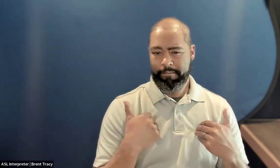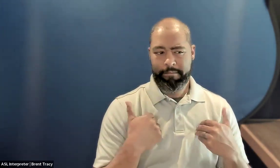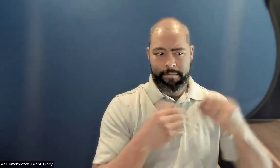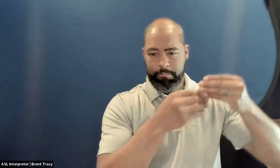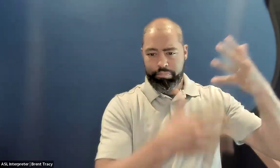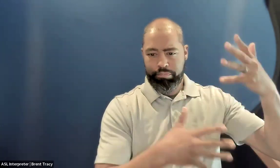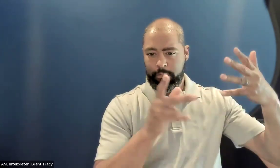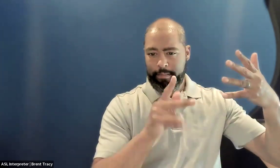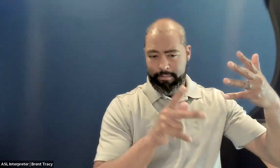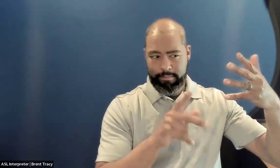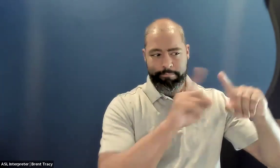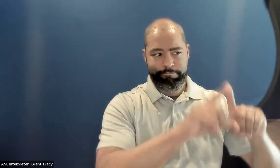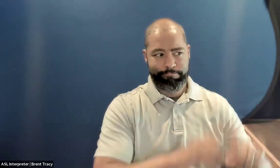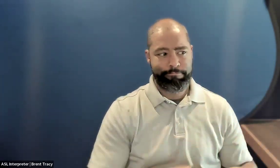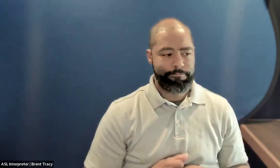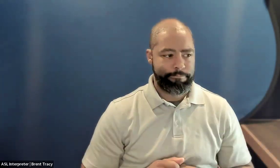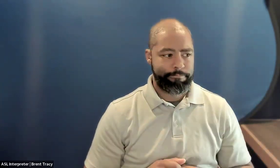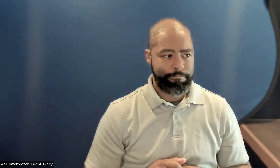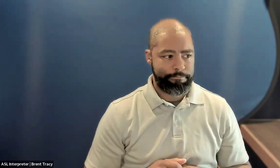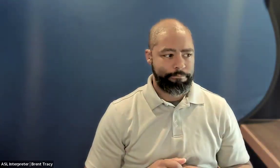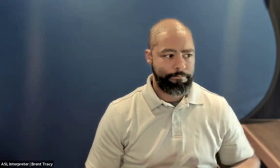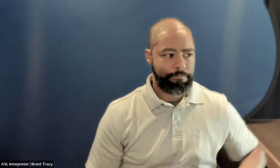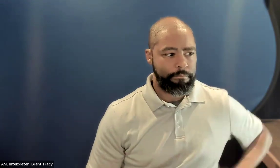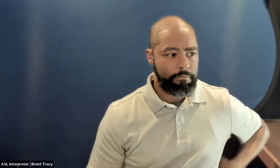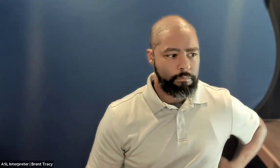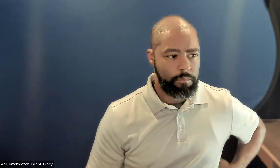In addition to project level exposure scores, each asset